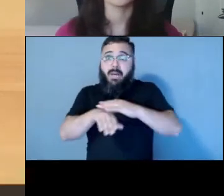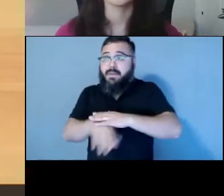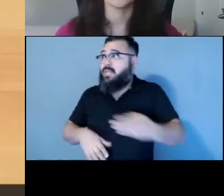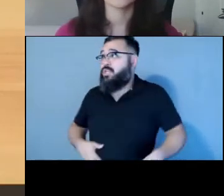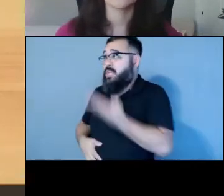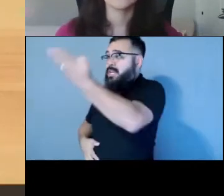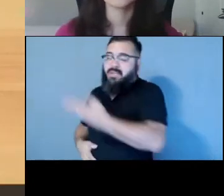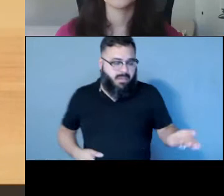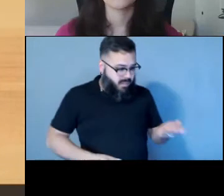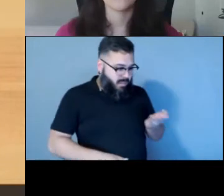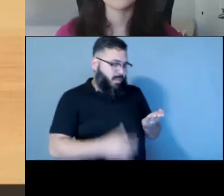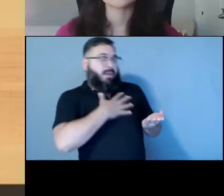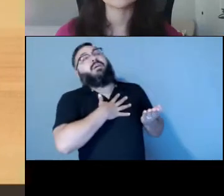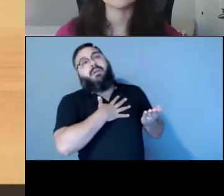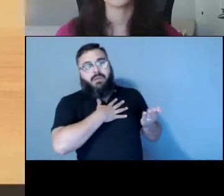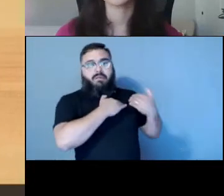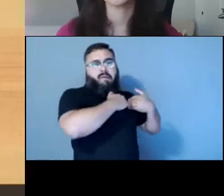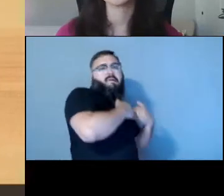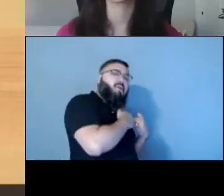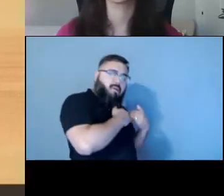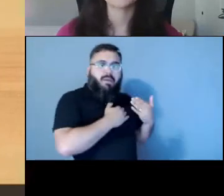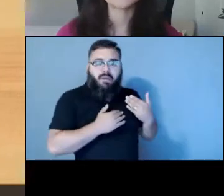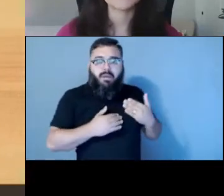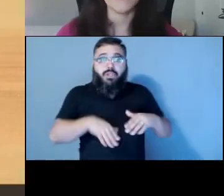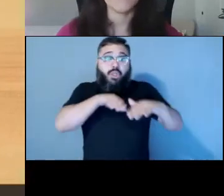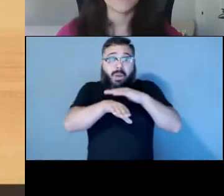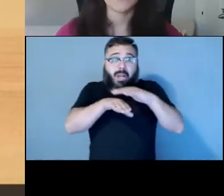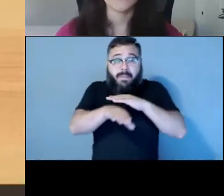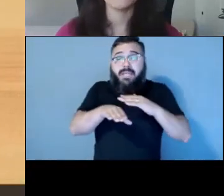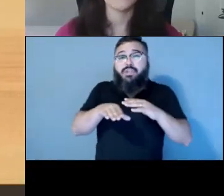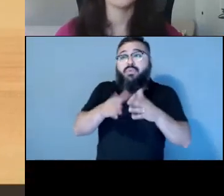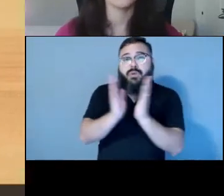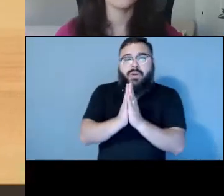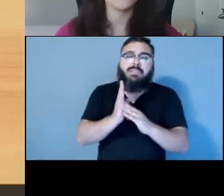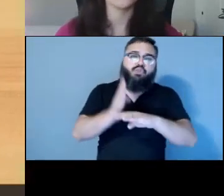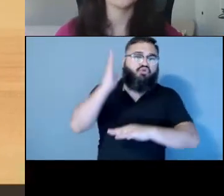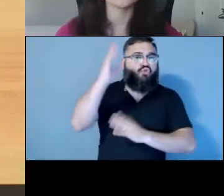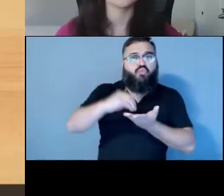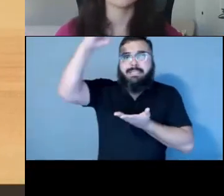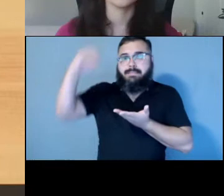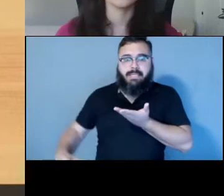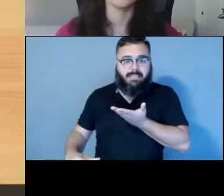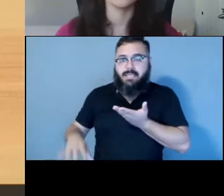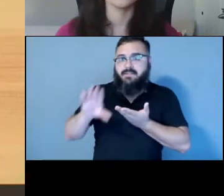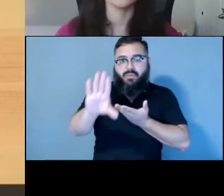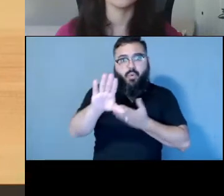So if an accommodation you request is too expensive, then your employer doesn't have to do it.